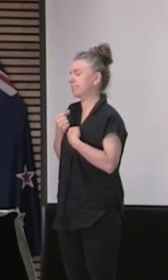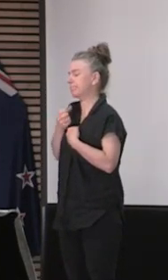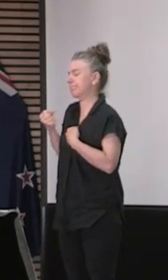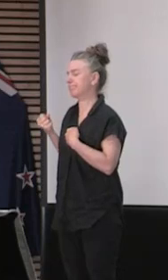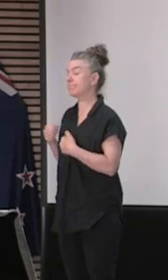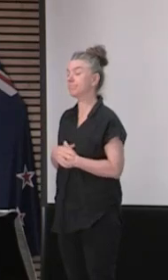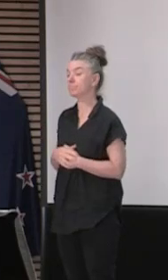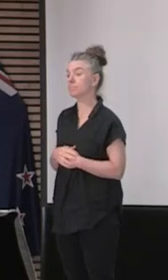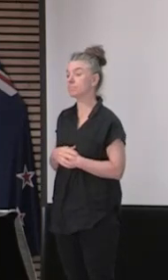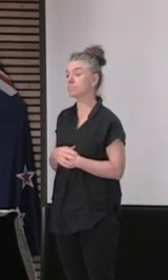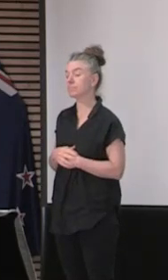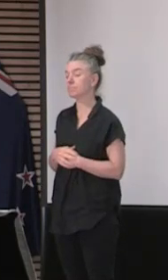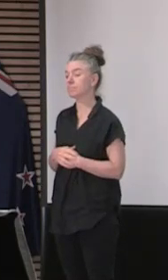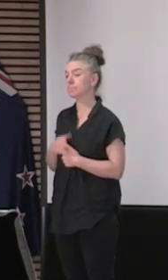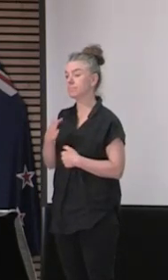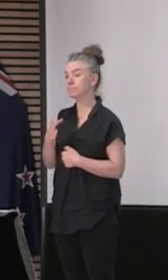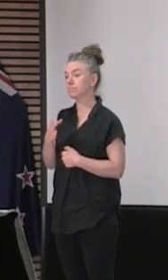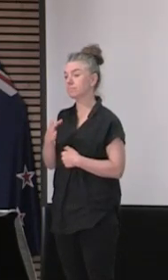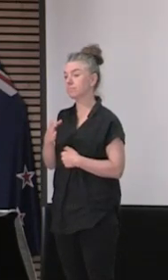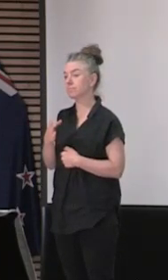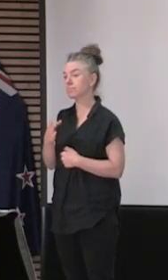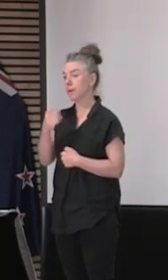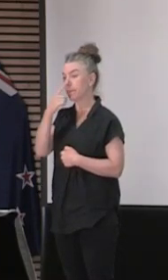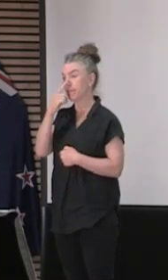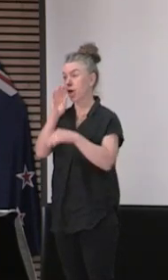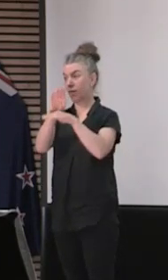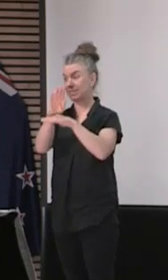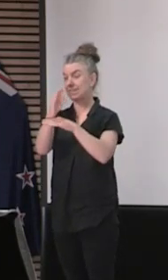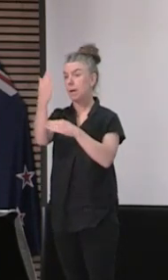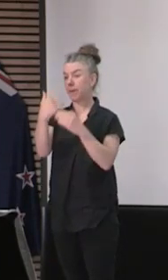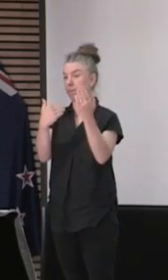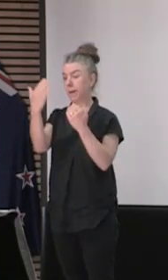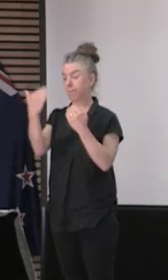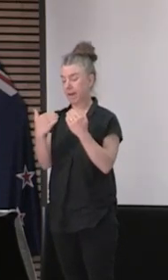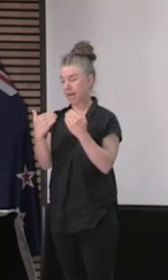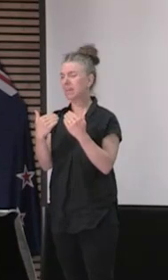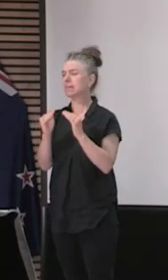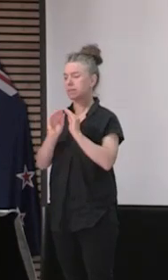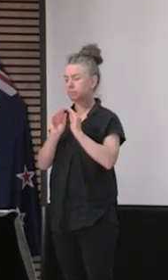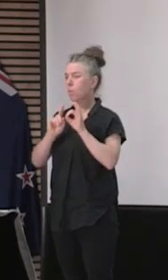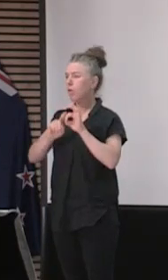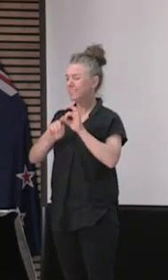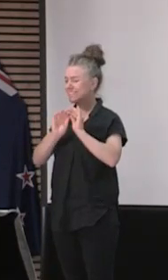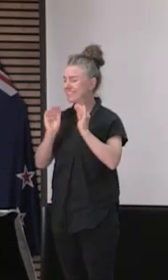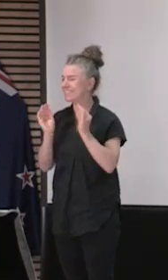For those people whogo into quarantine when theyget back, will Air NZ still bedoing